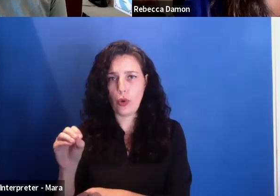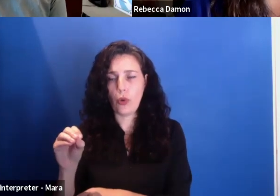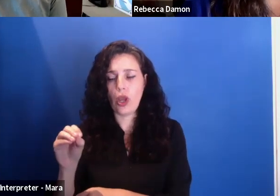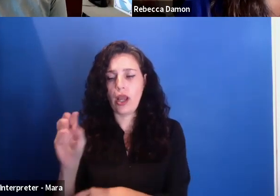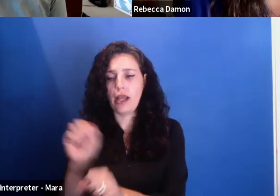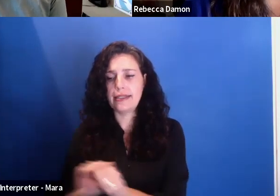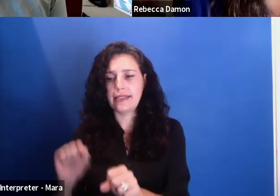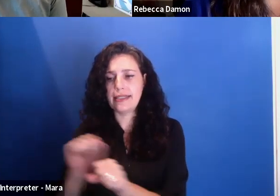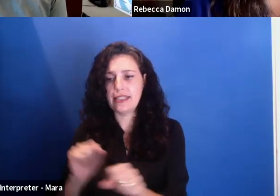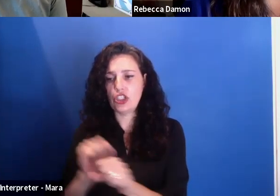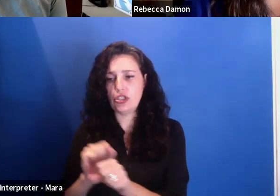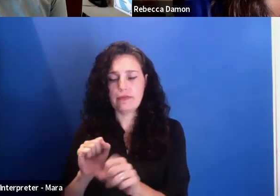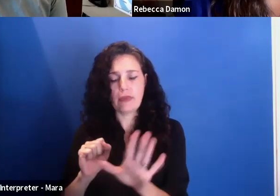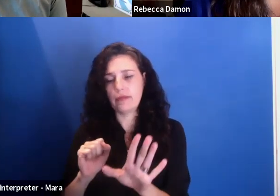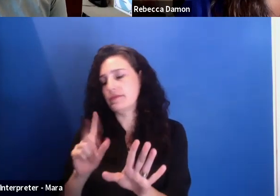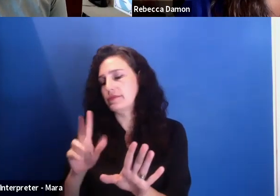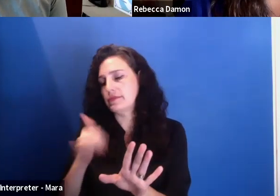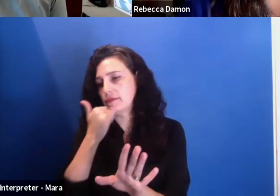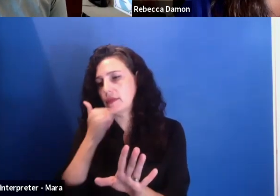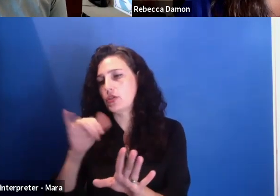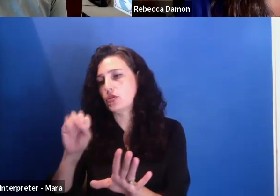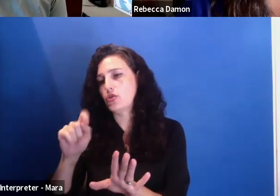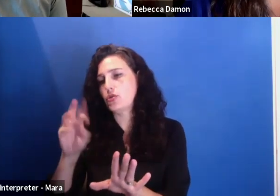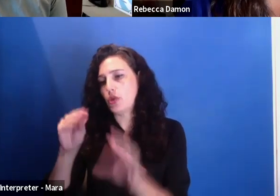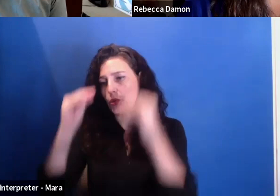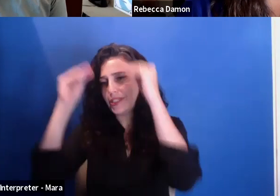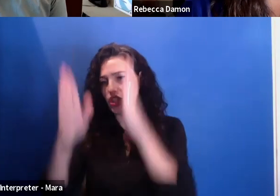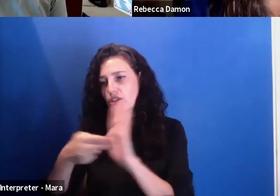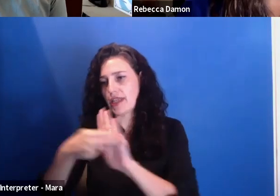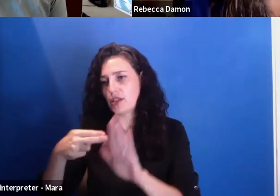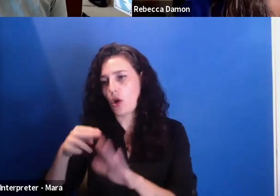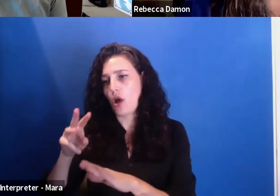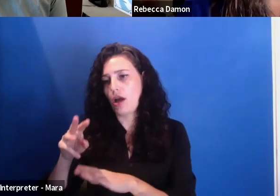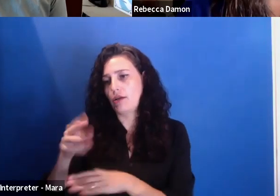And then the actual instruction of the young performers will be carried out by off set studio teachers